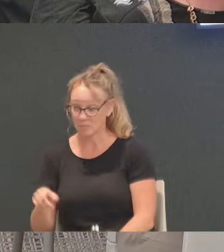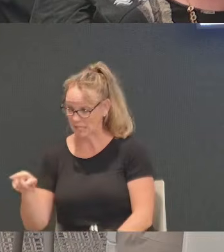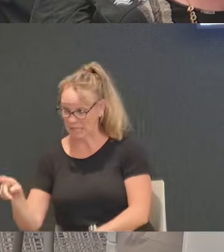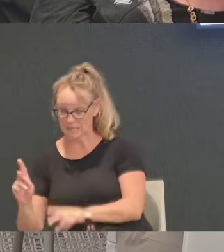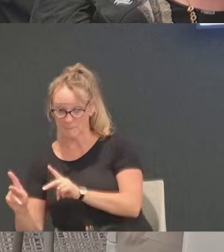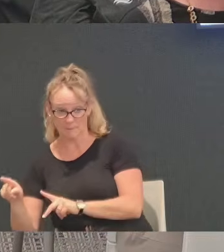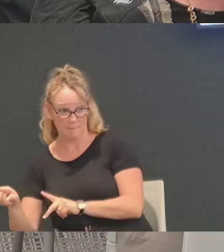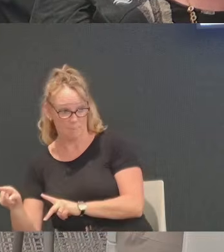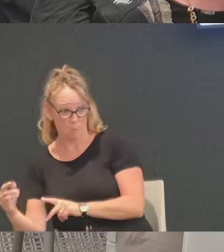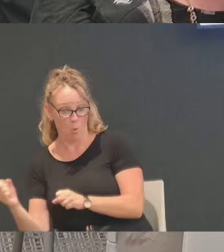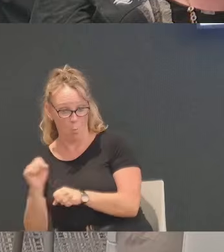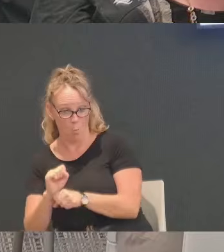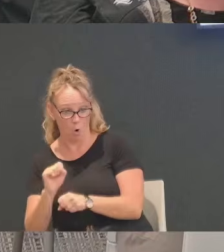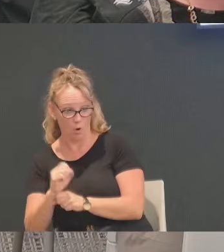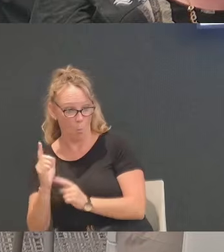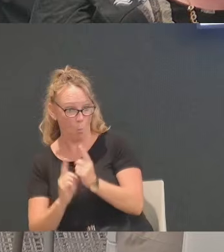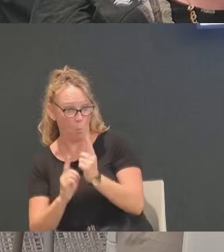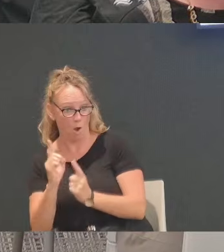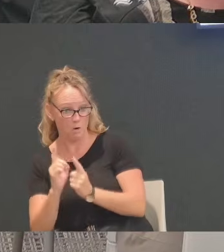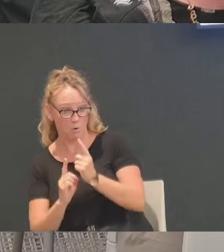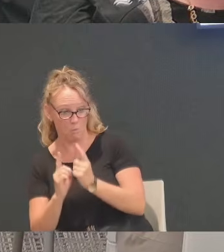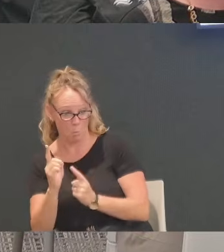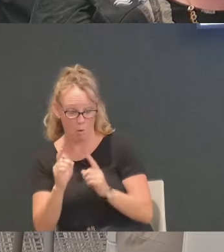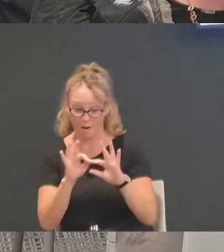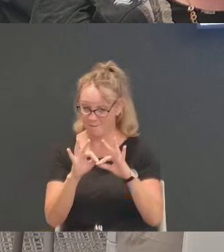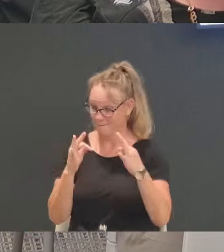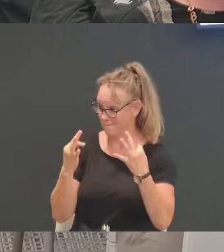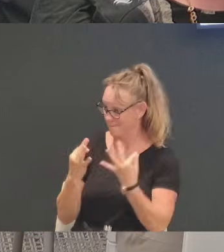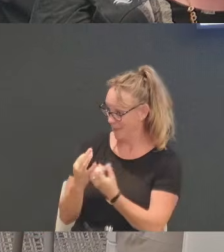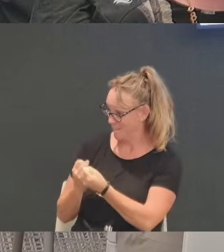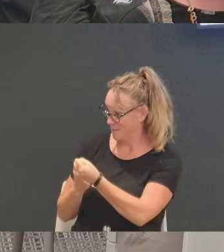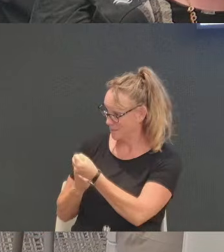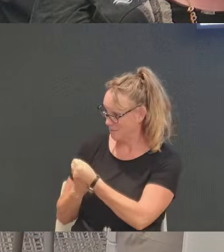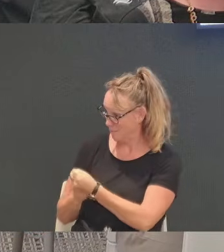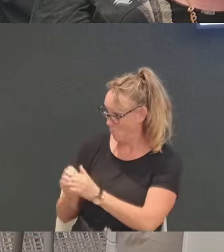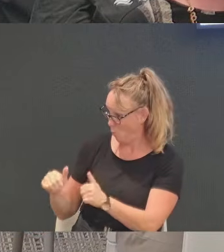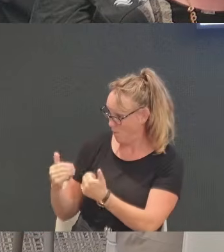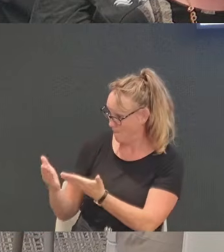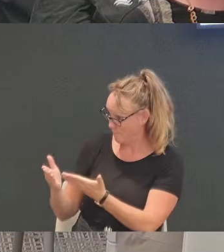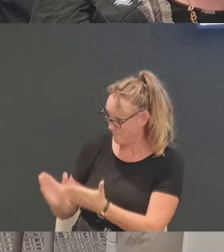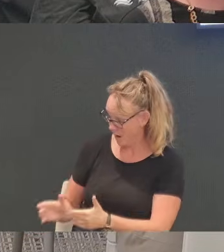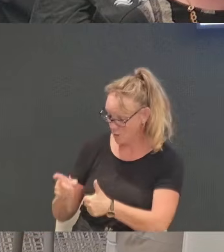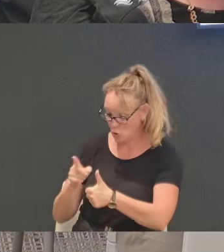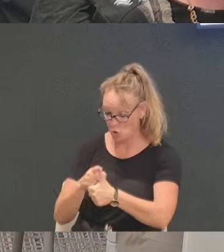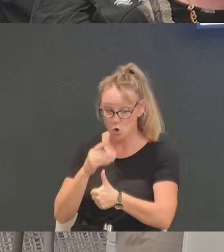with the family support provider through three core modules: home safety, parent and child,